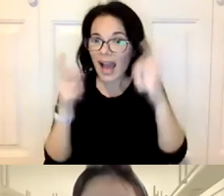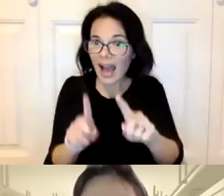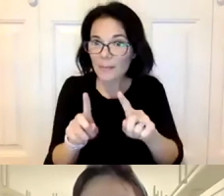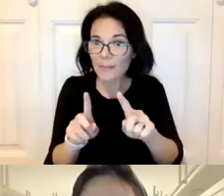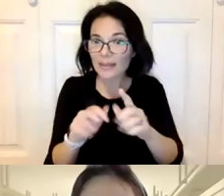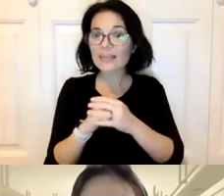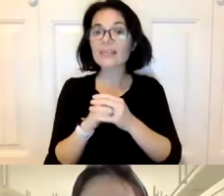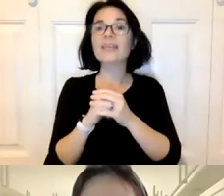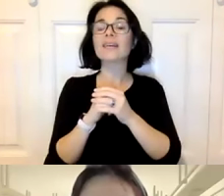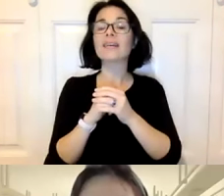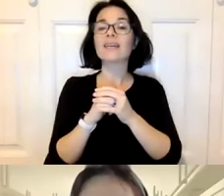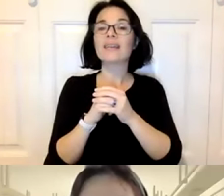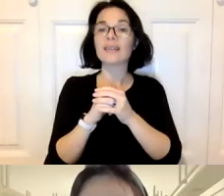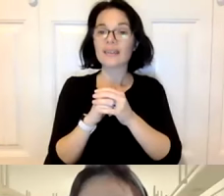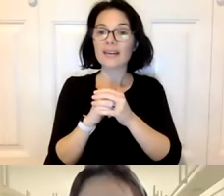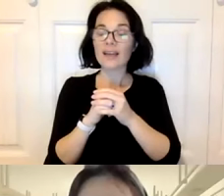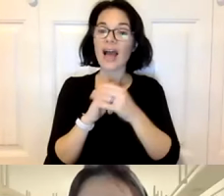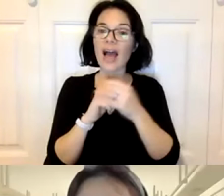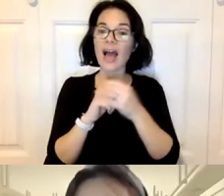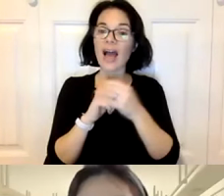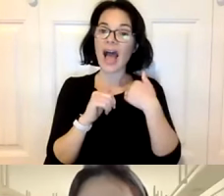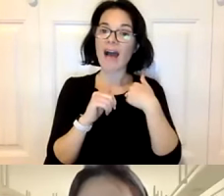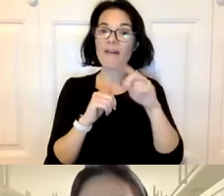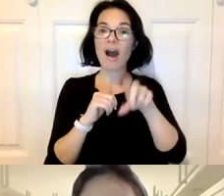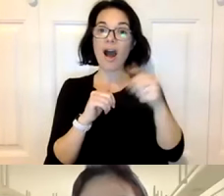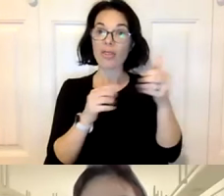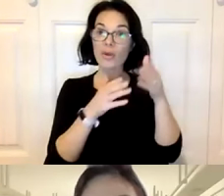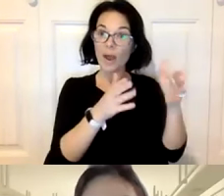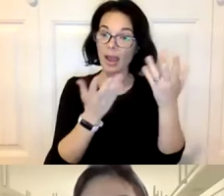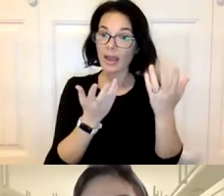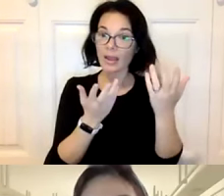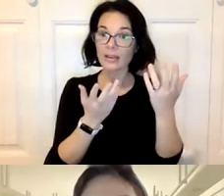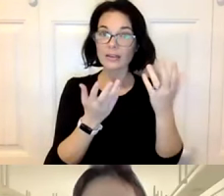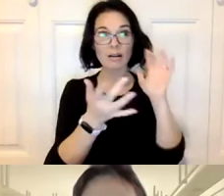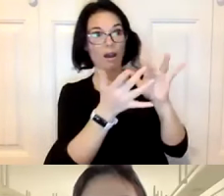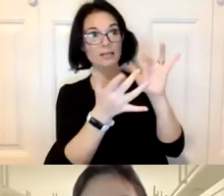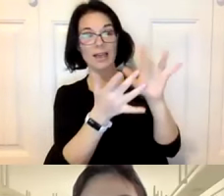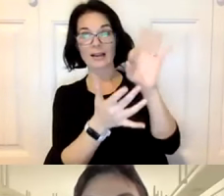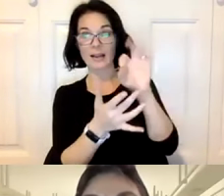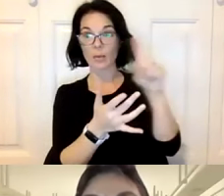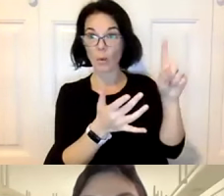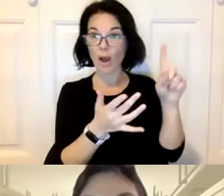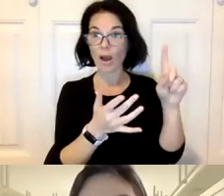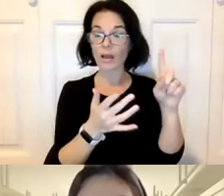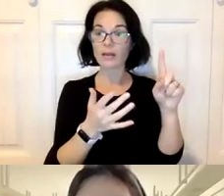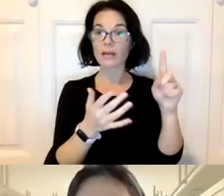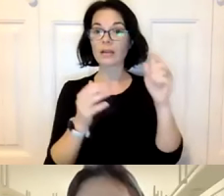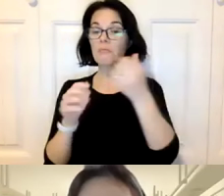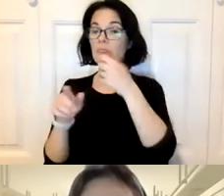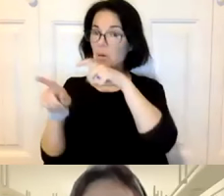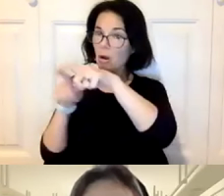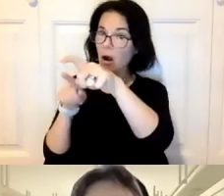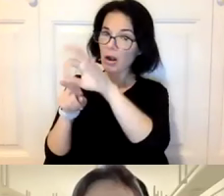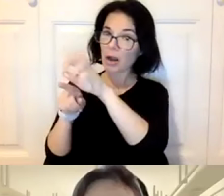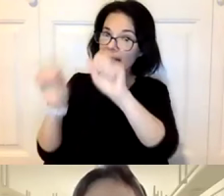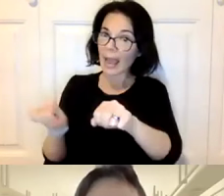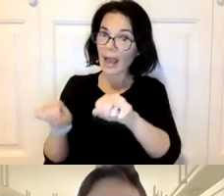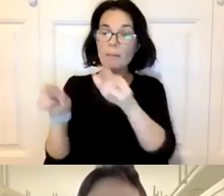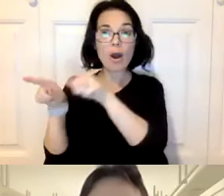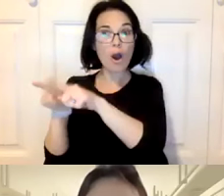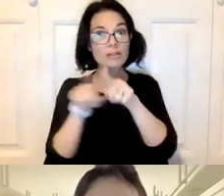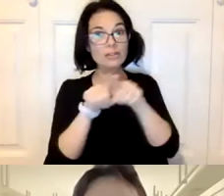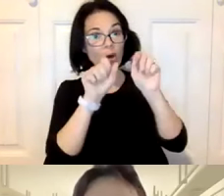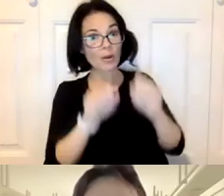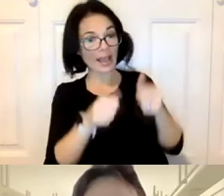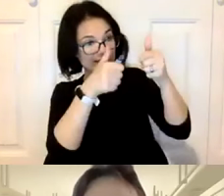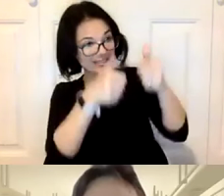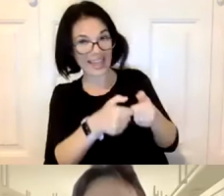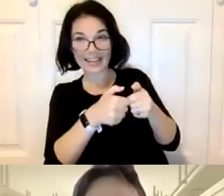than calling 911. You can also text 911. I will share the screen so you can see